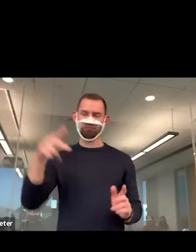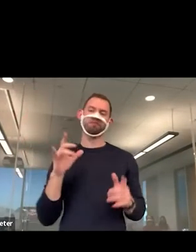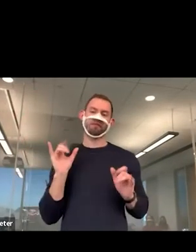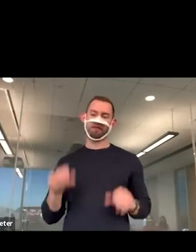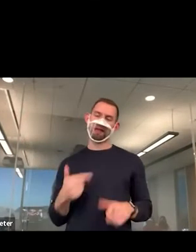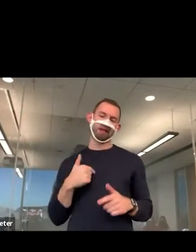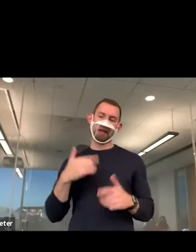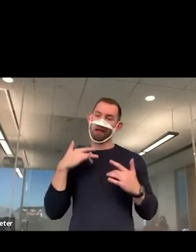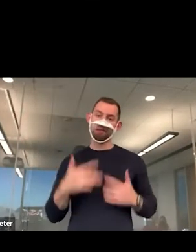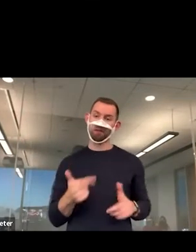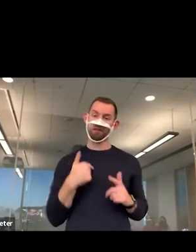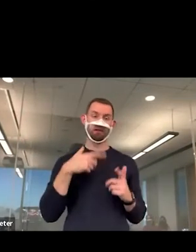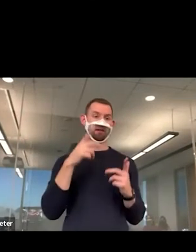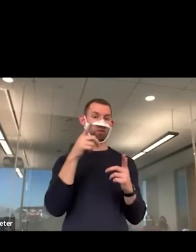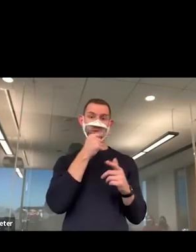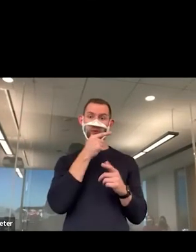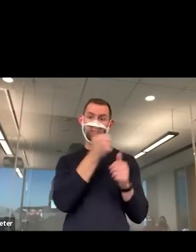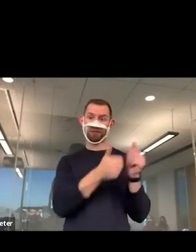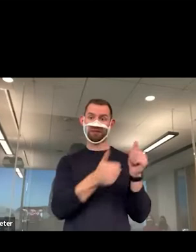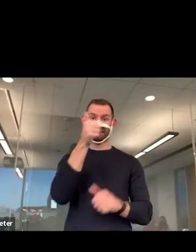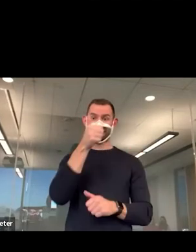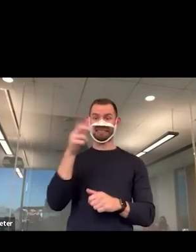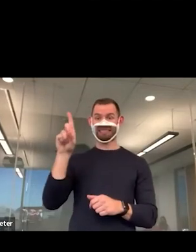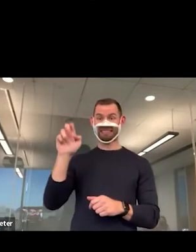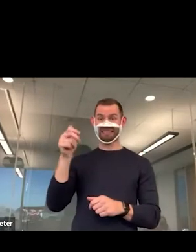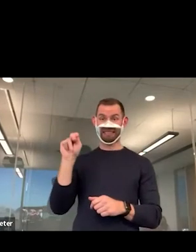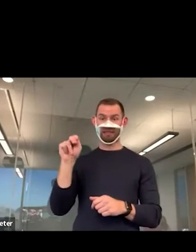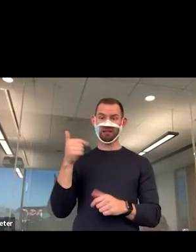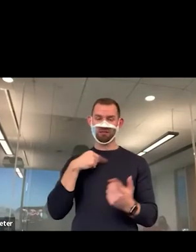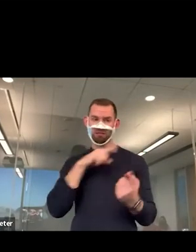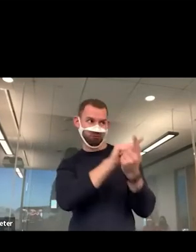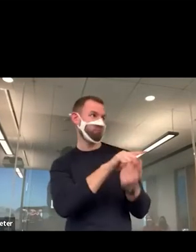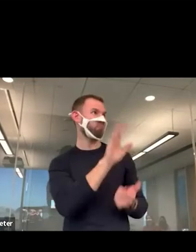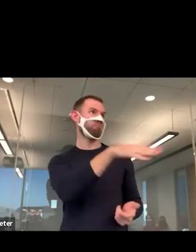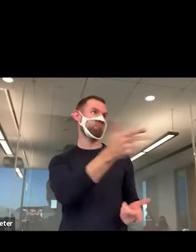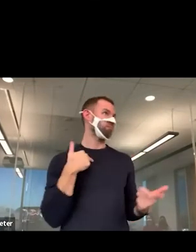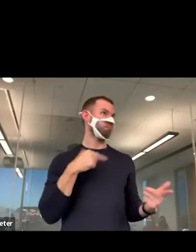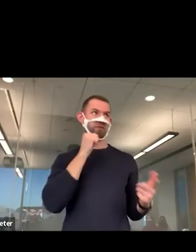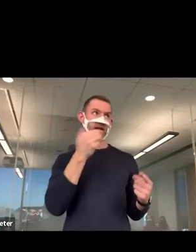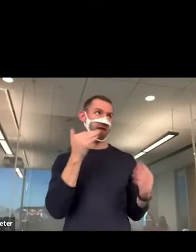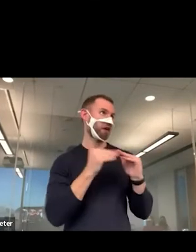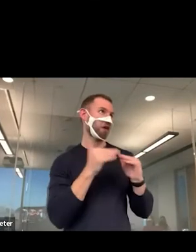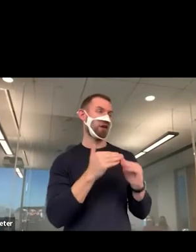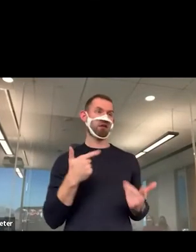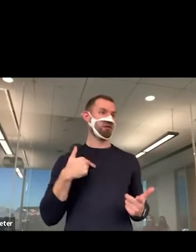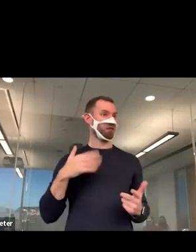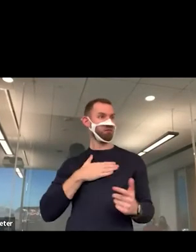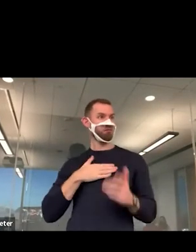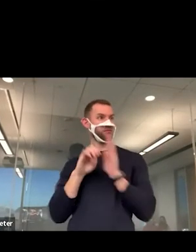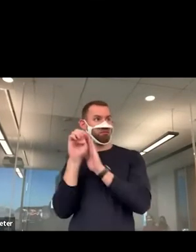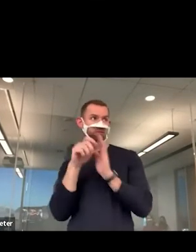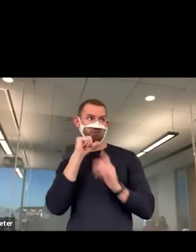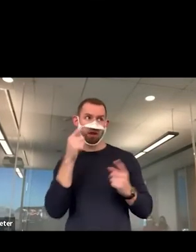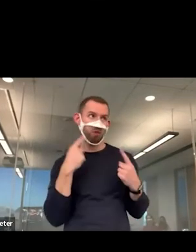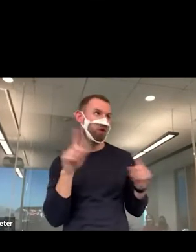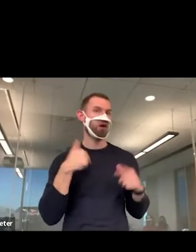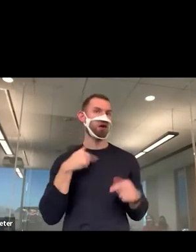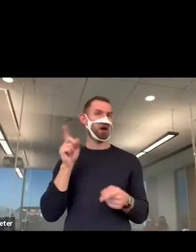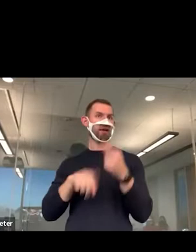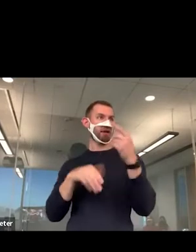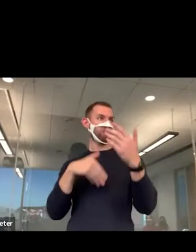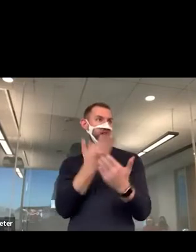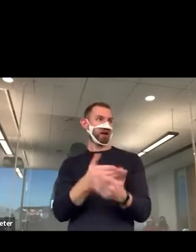the elevator working and not working and me getting to my classes and um get the law school